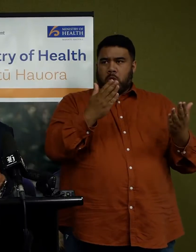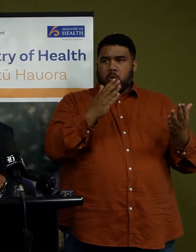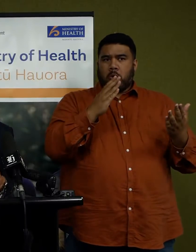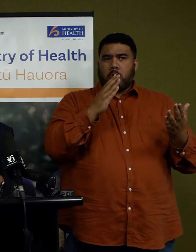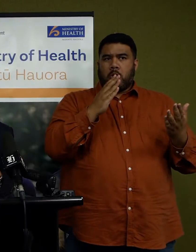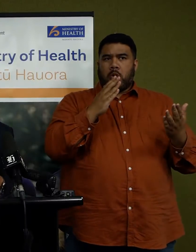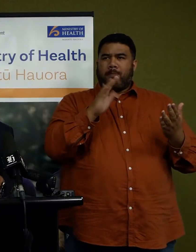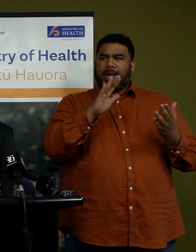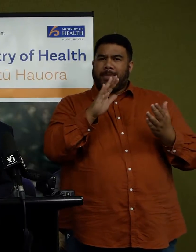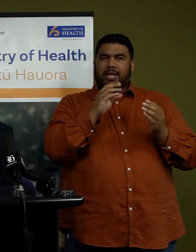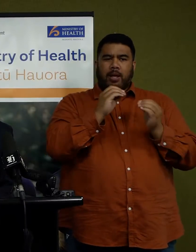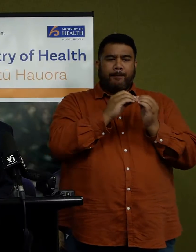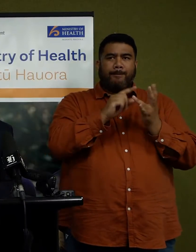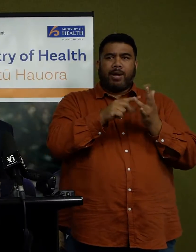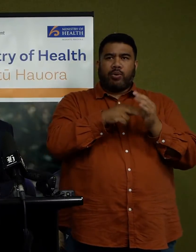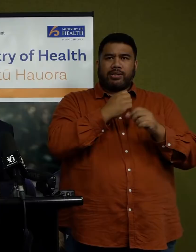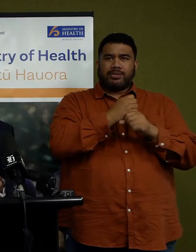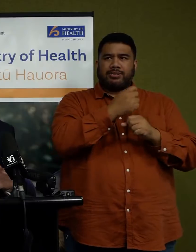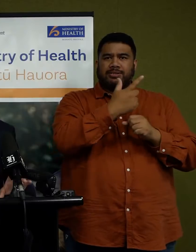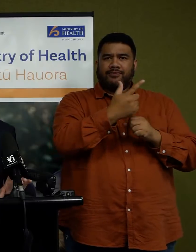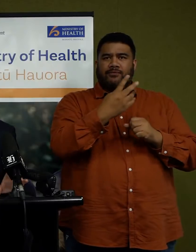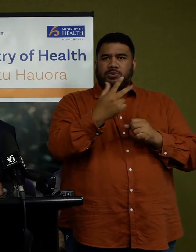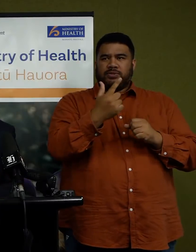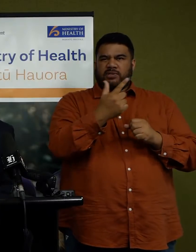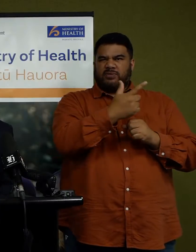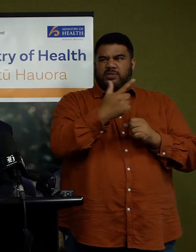around between 30 and 40 people, if all the seats are occupied.